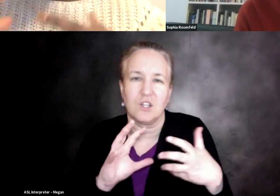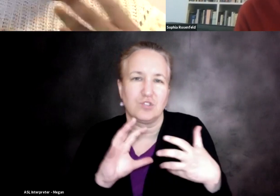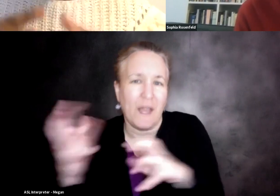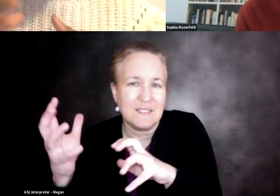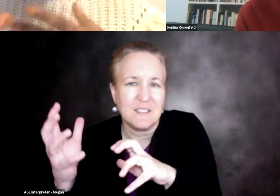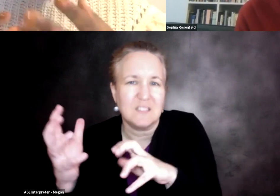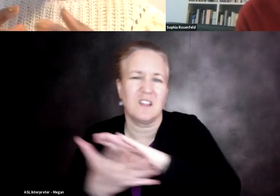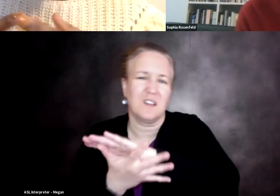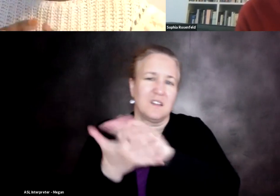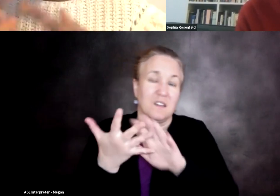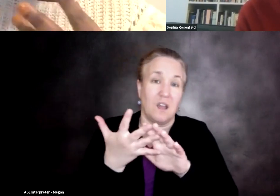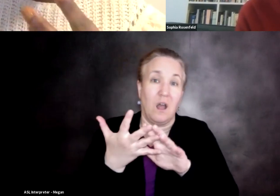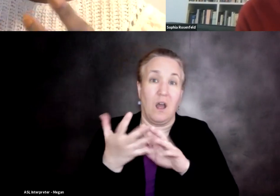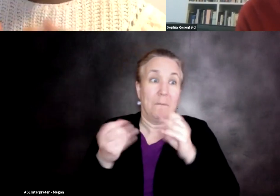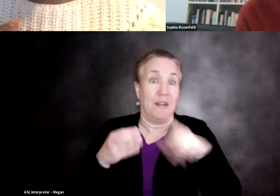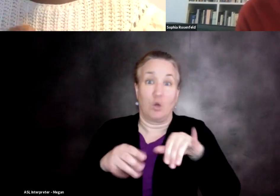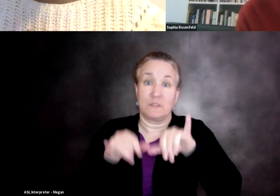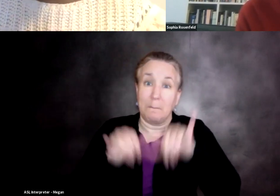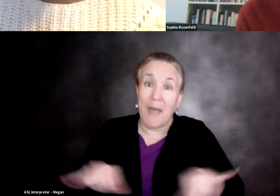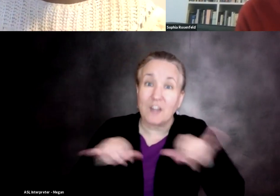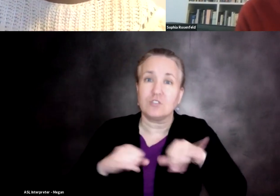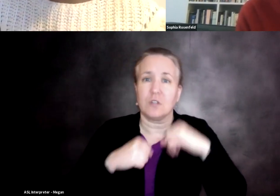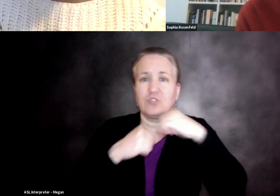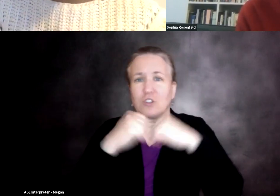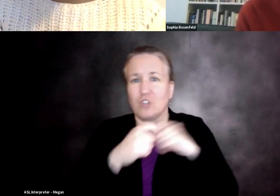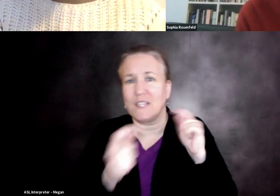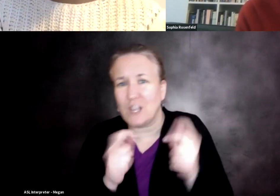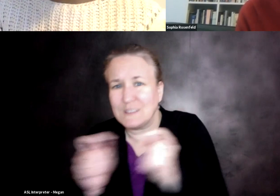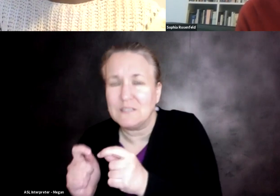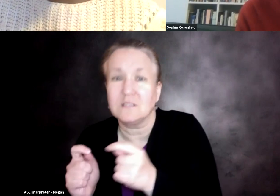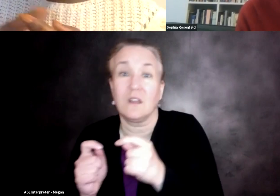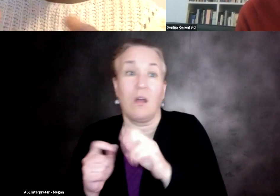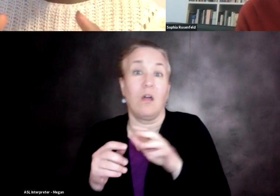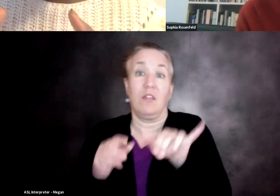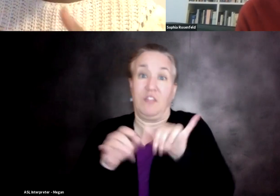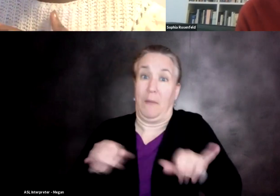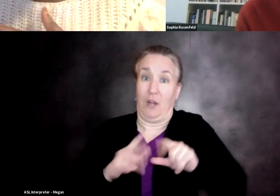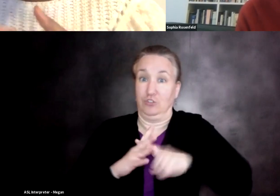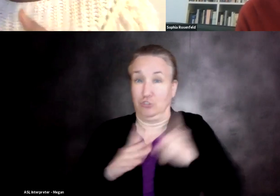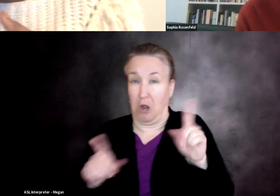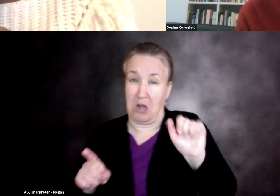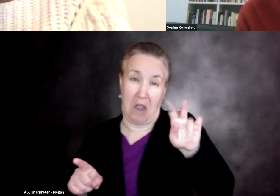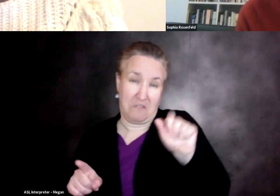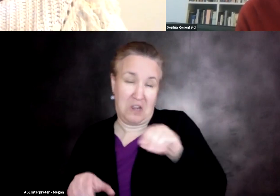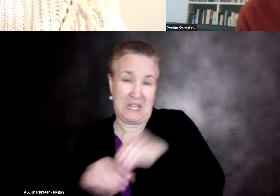A lot of those pattern, structural adjustments, a lot of those patterns started in Africa in the '70s and '80s